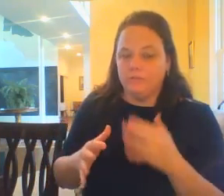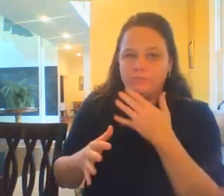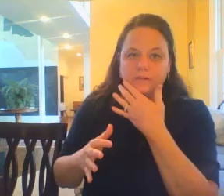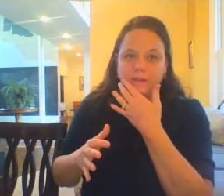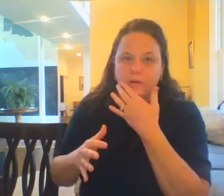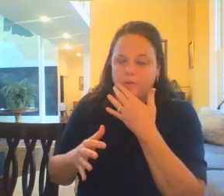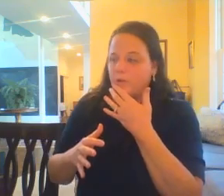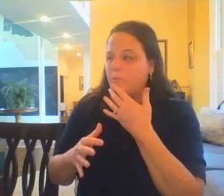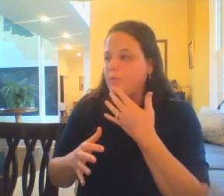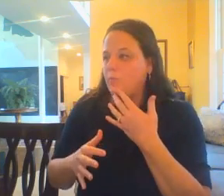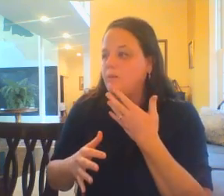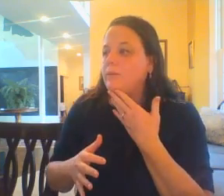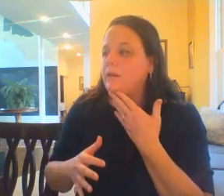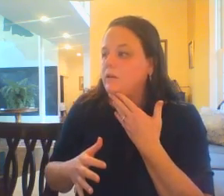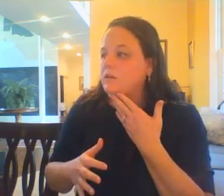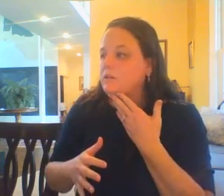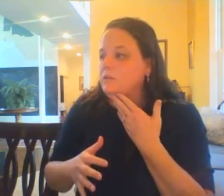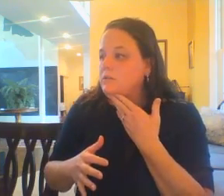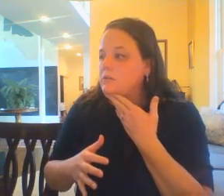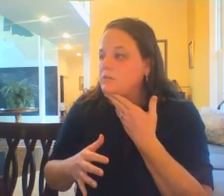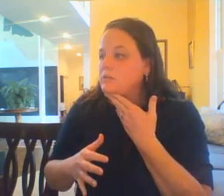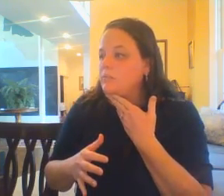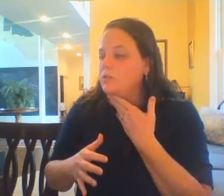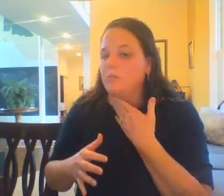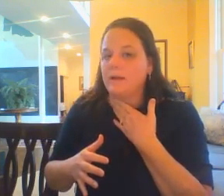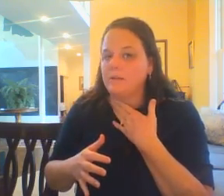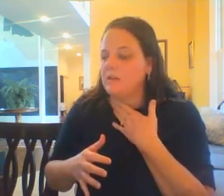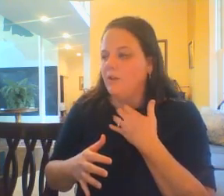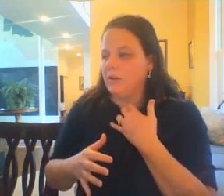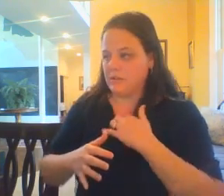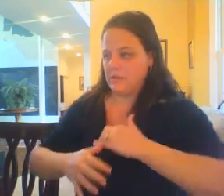lingo though that wouldn't be something